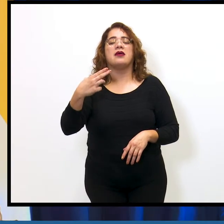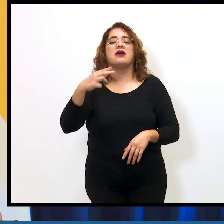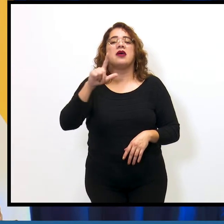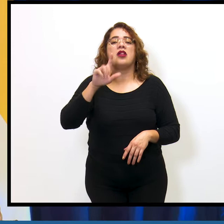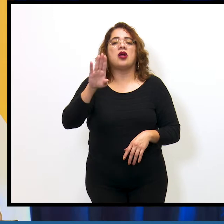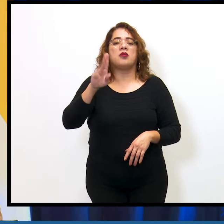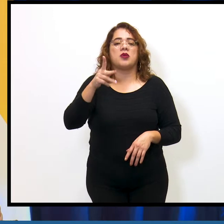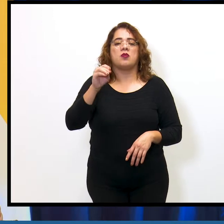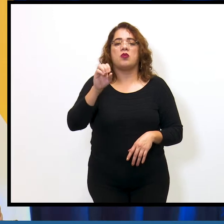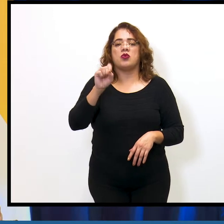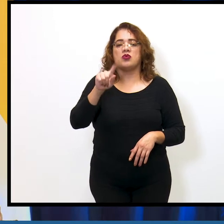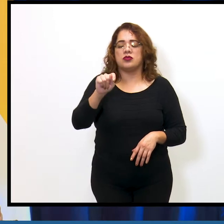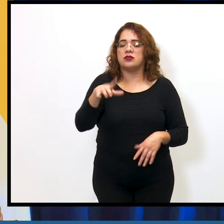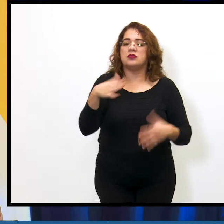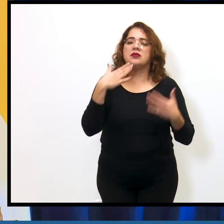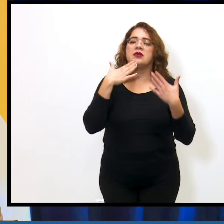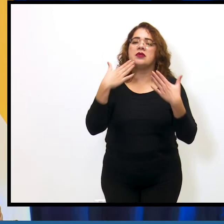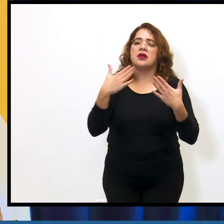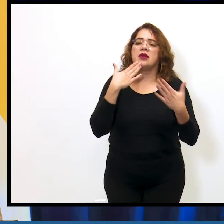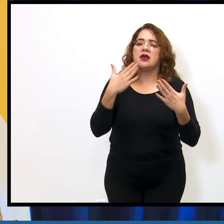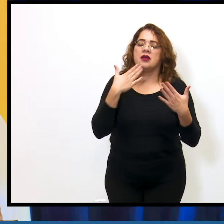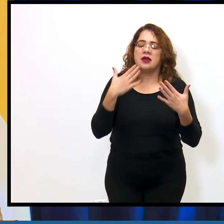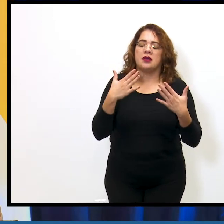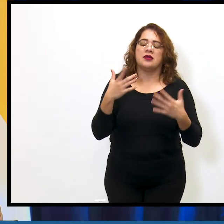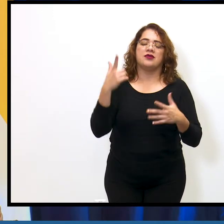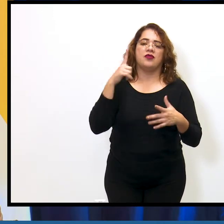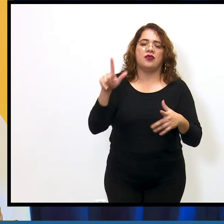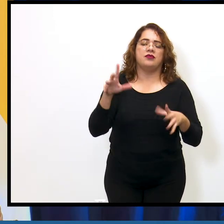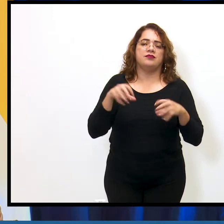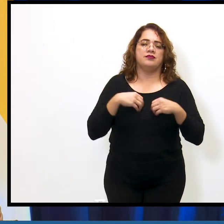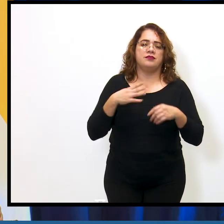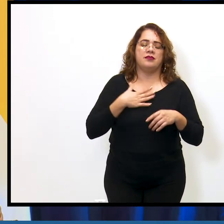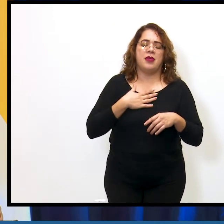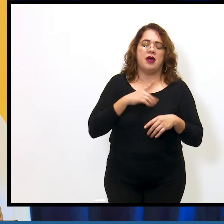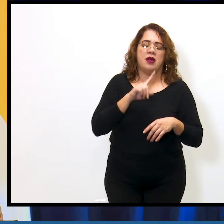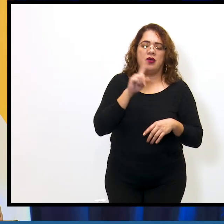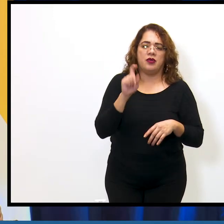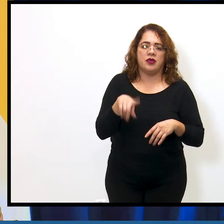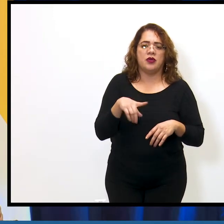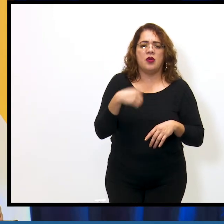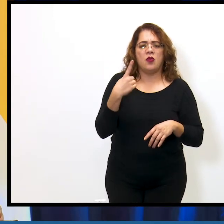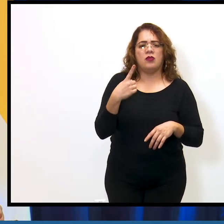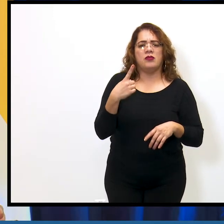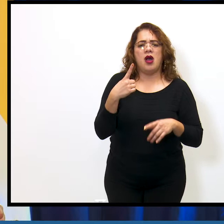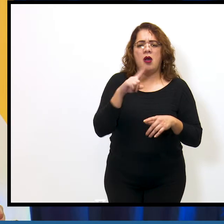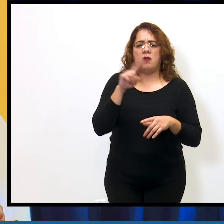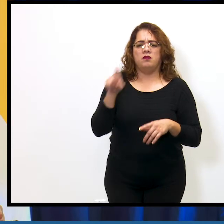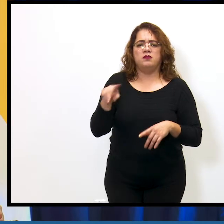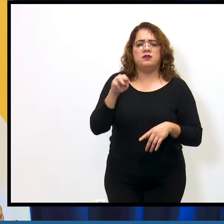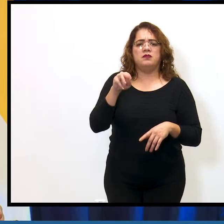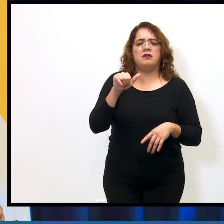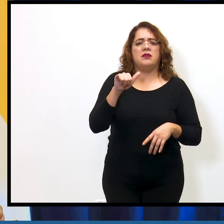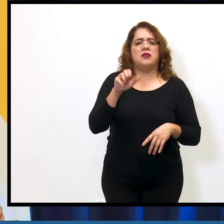Hi guys thanks, thanks for taking our questions. And I had one for the mayor, mayor Garcia.